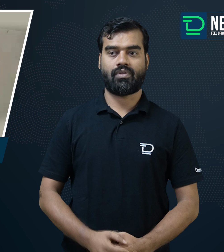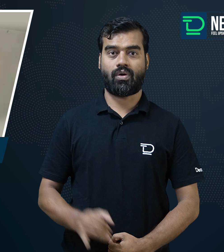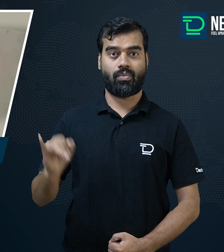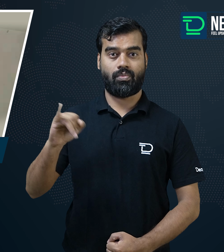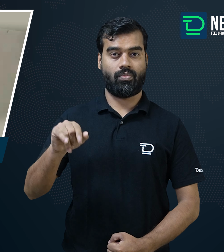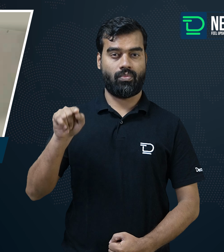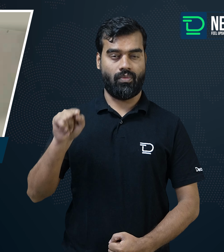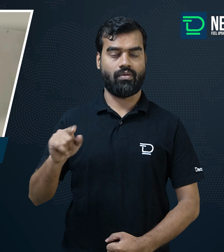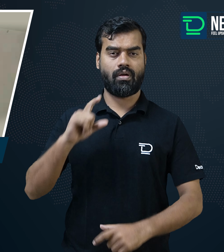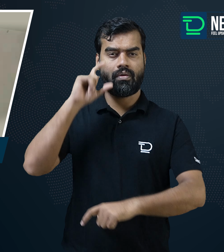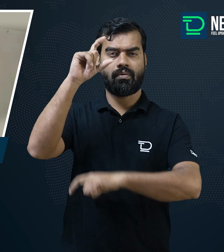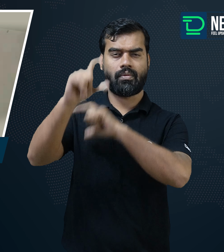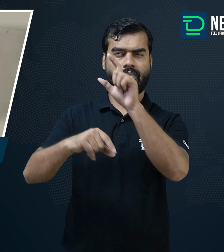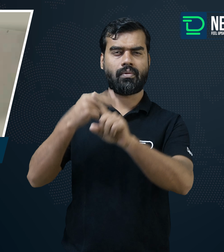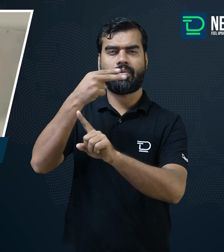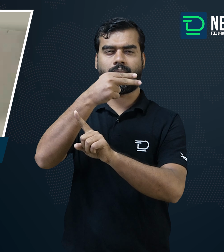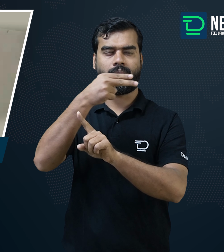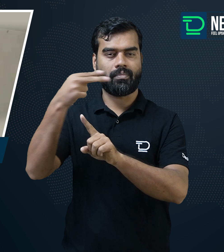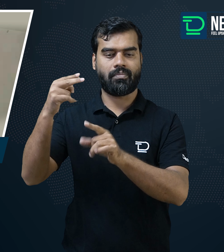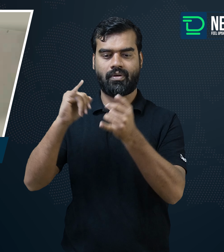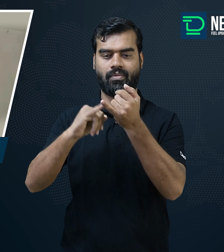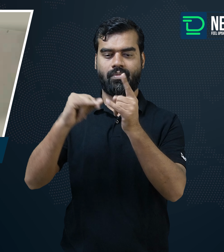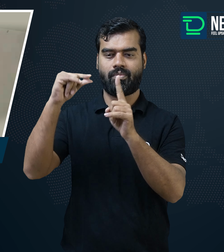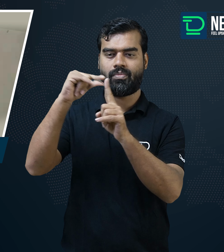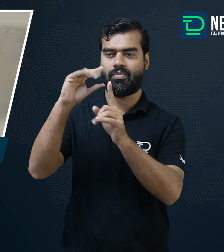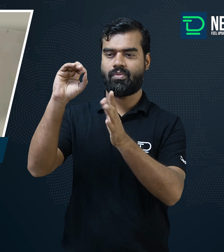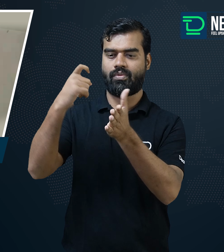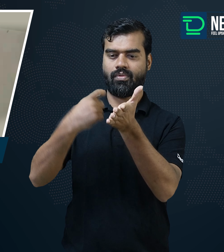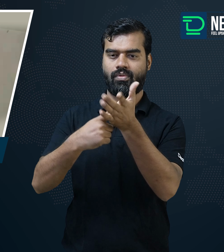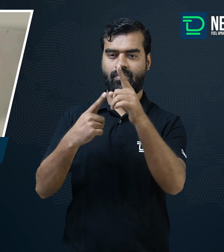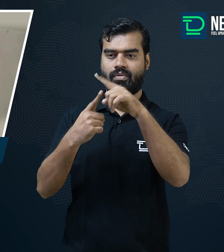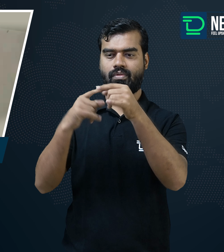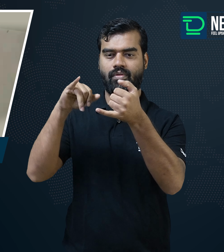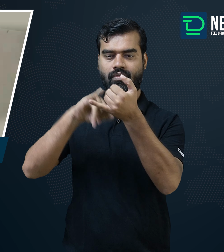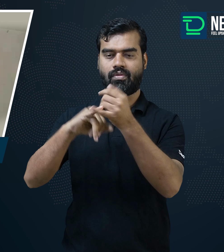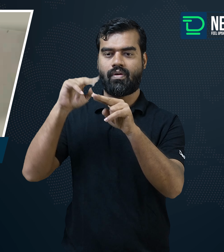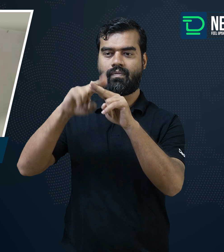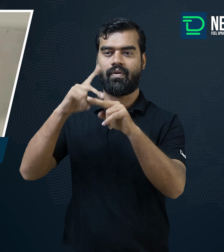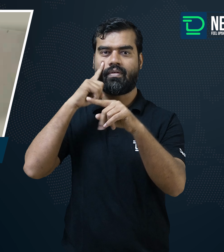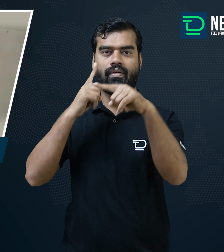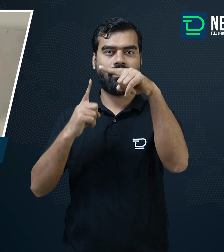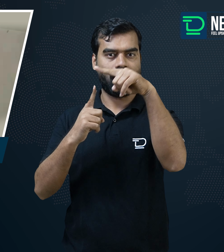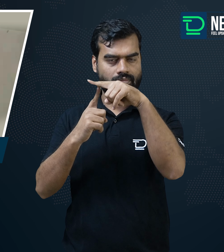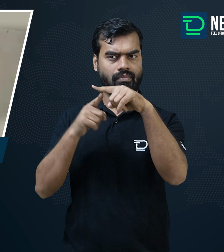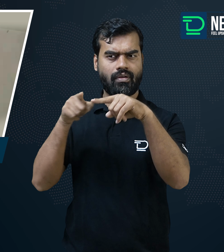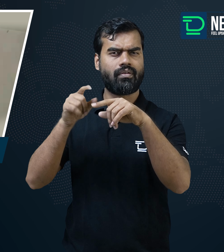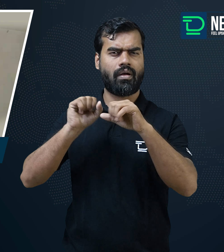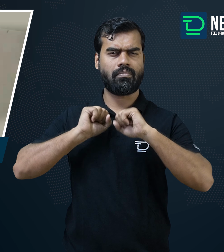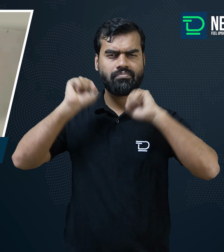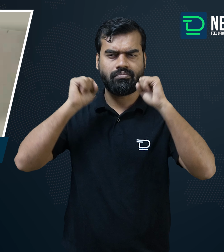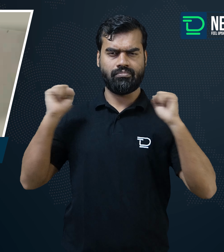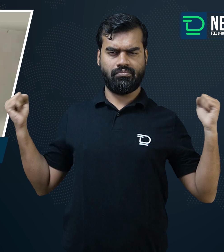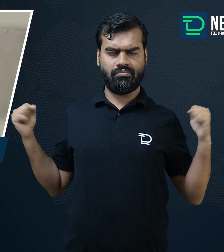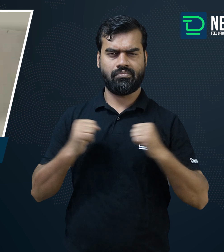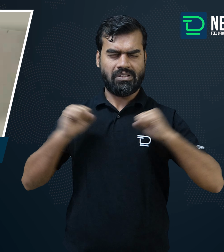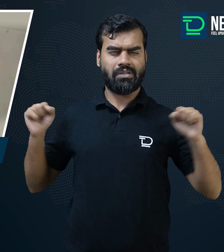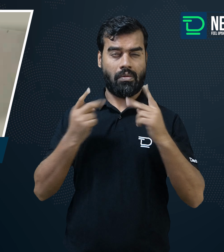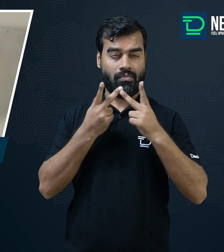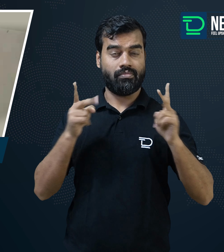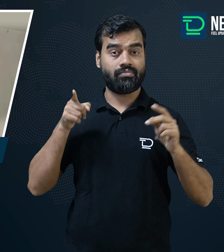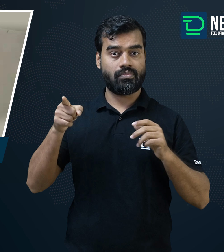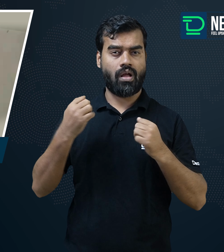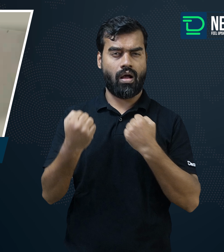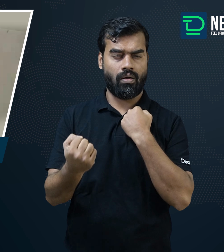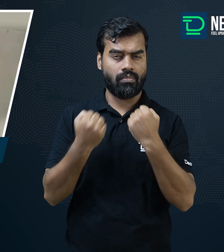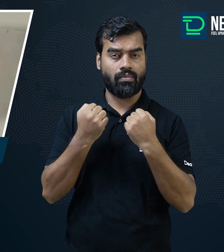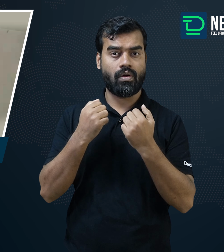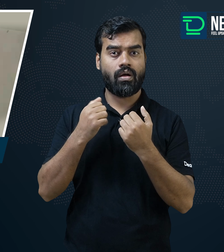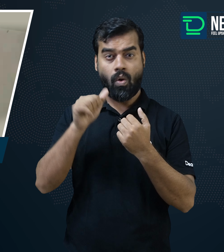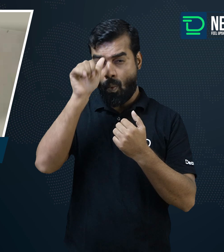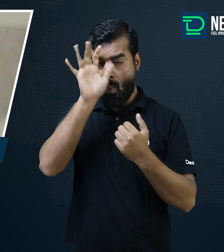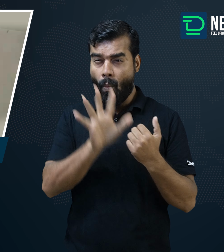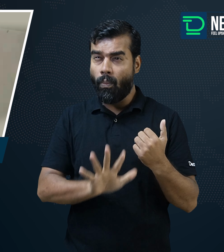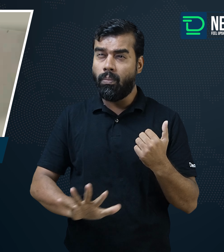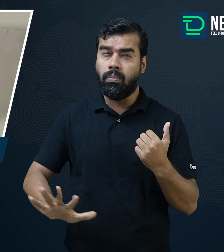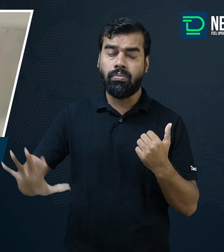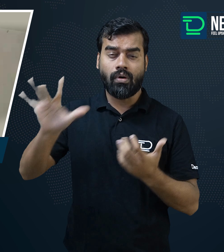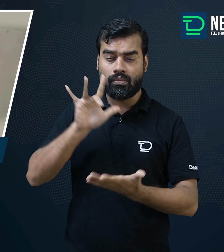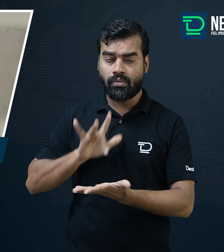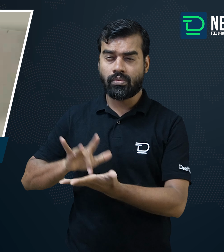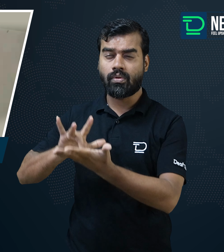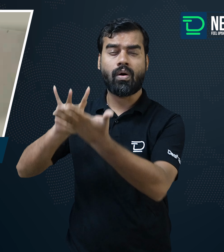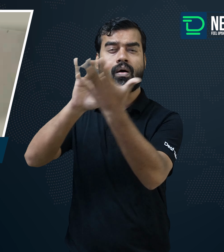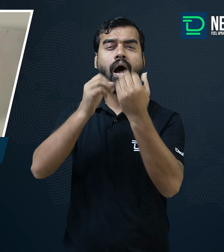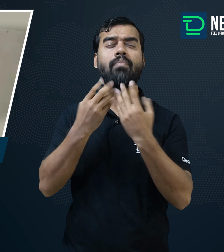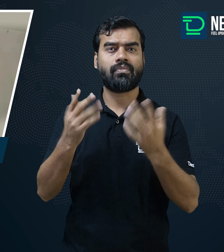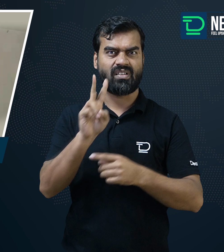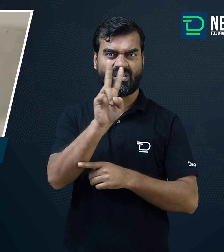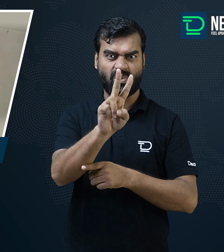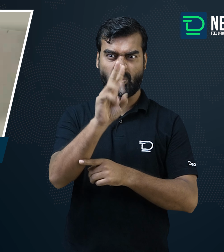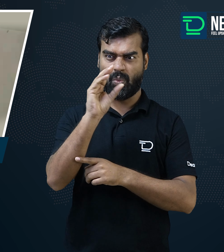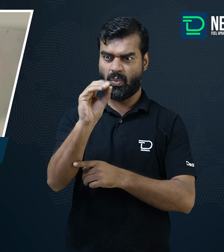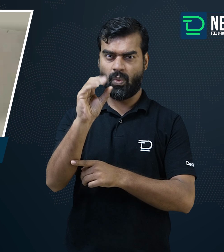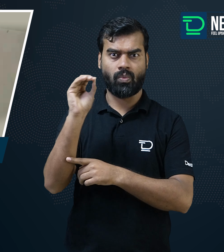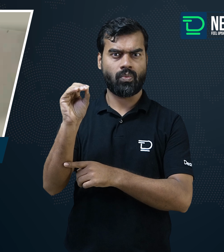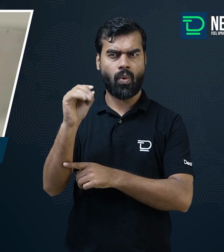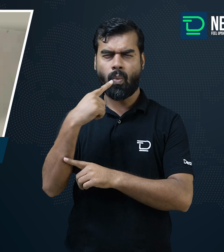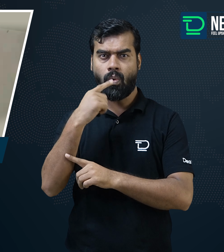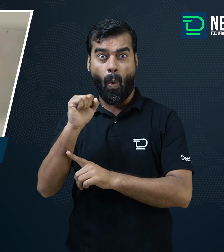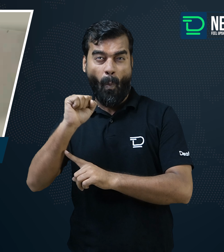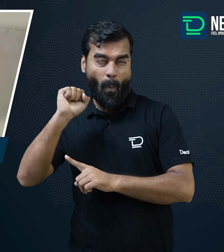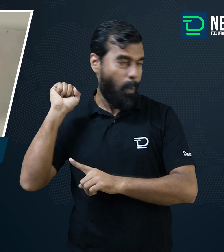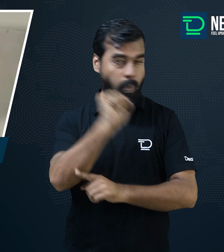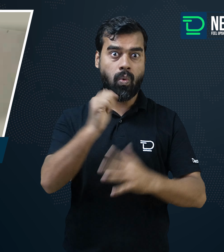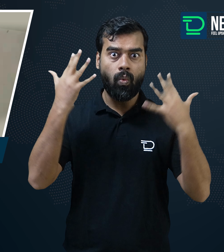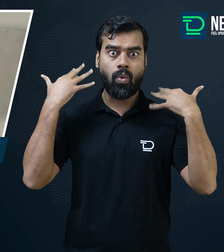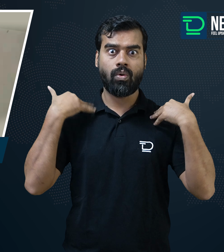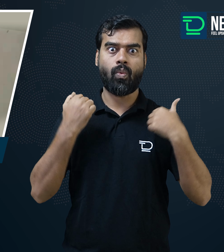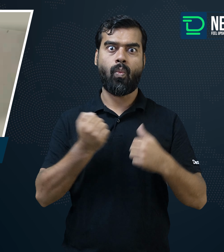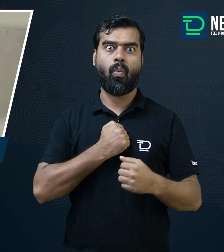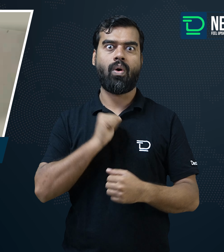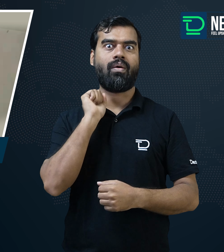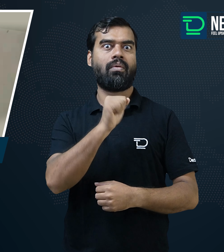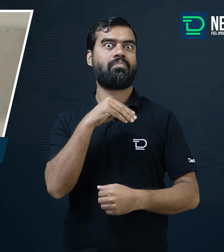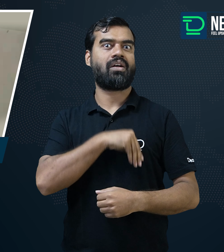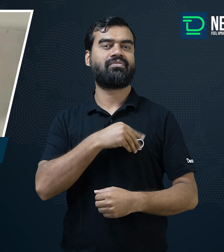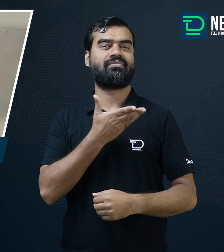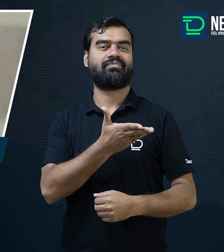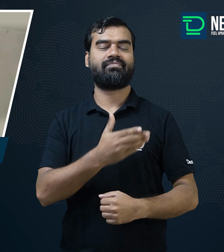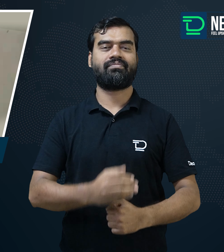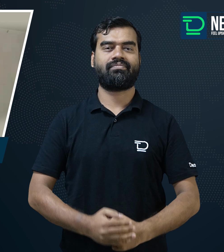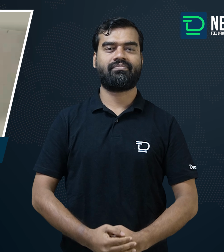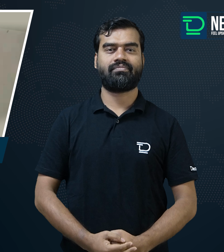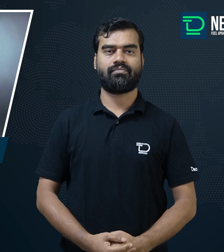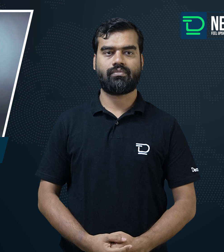6. SportsFit is a gym also owned by MS Dhoni. It has 200 gyms across India.